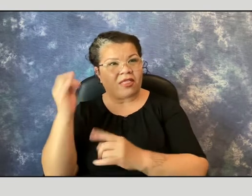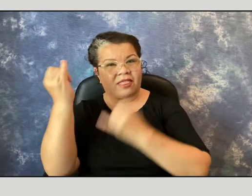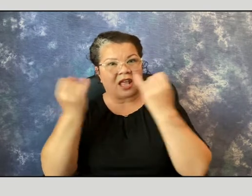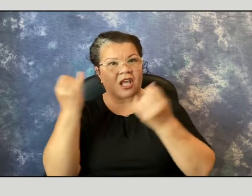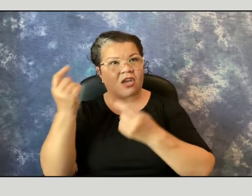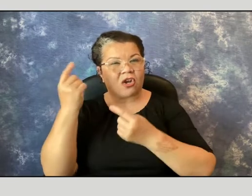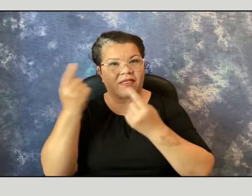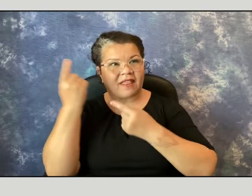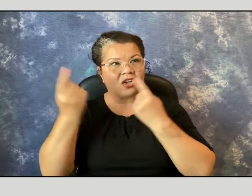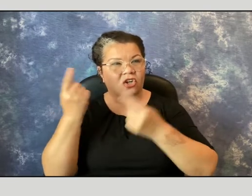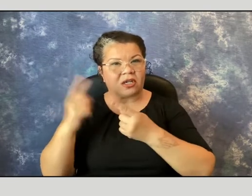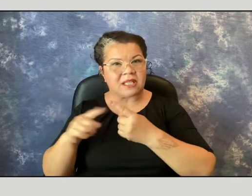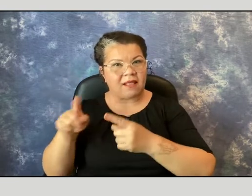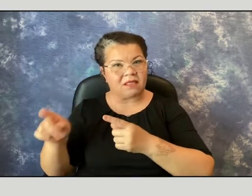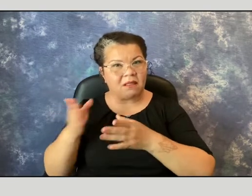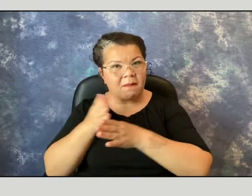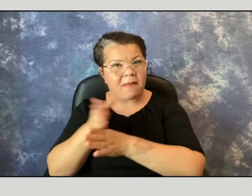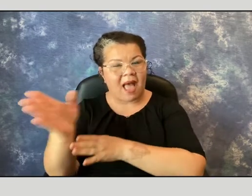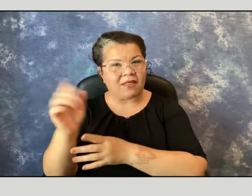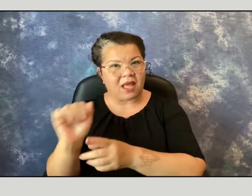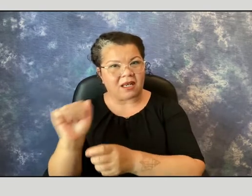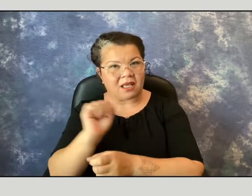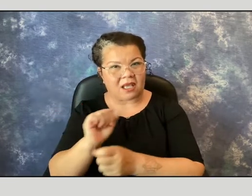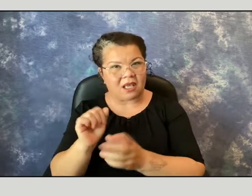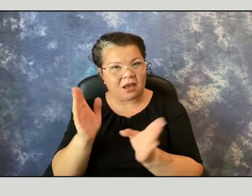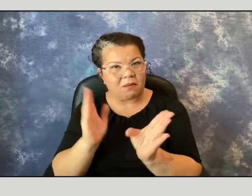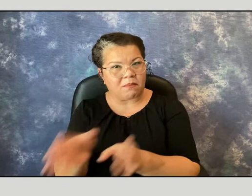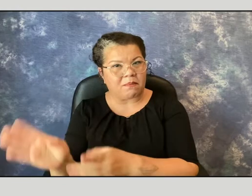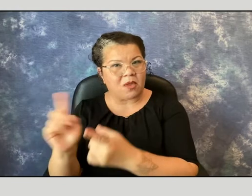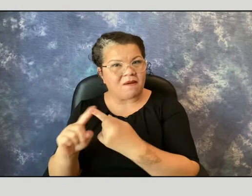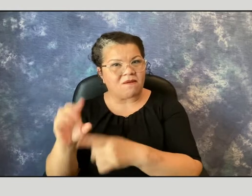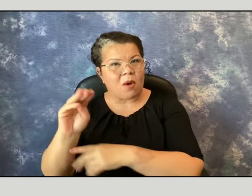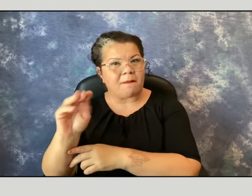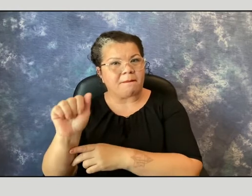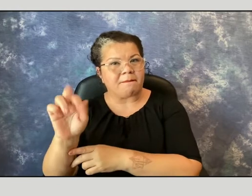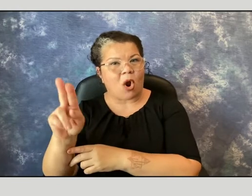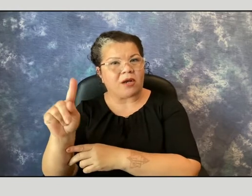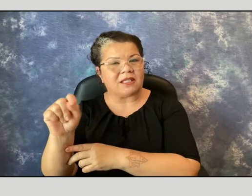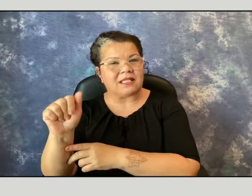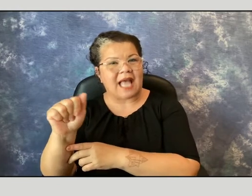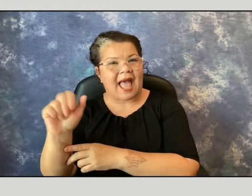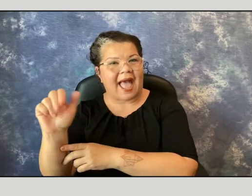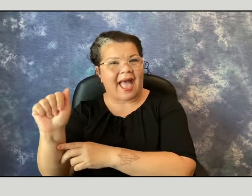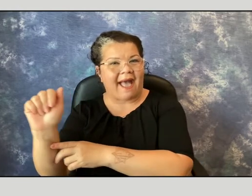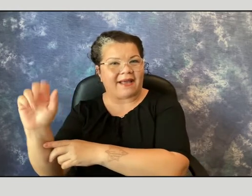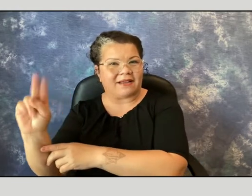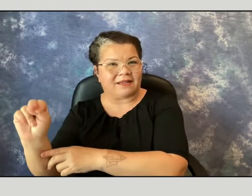and followed for Martinique was not that of independence, but of integration with France.